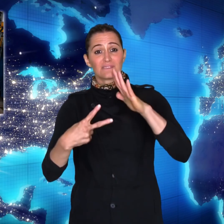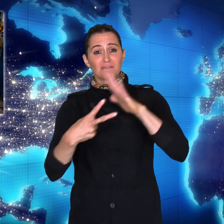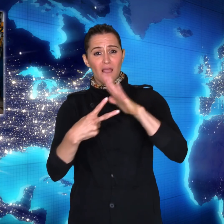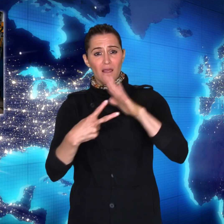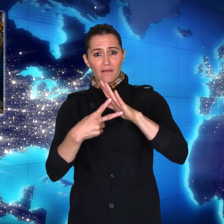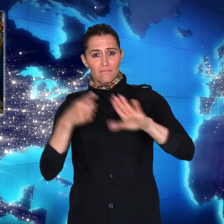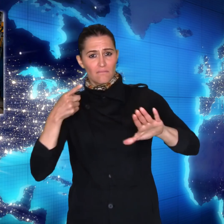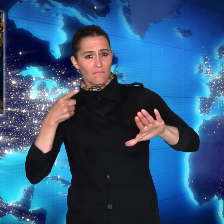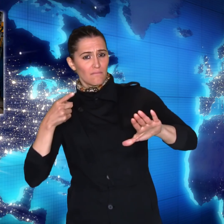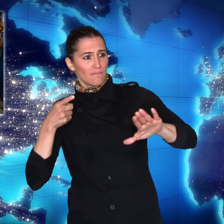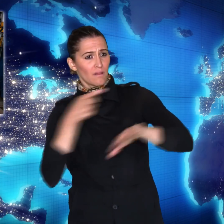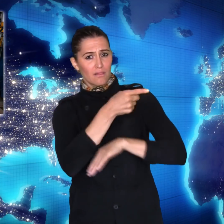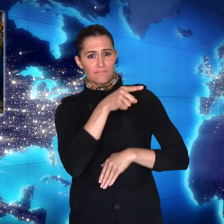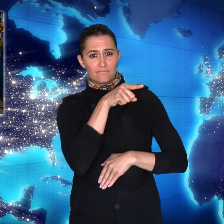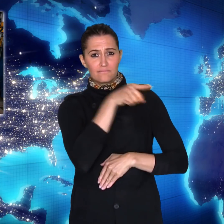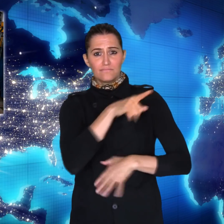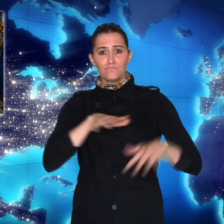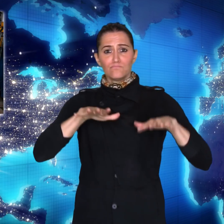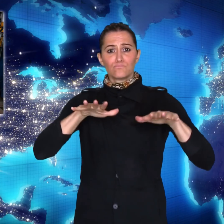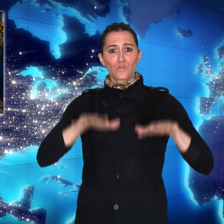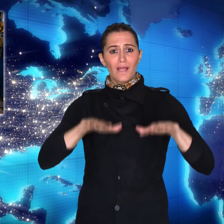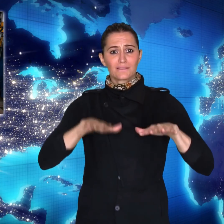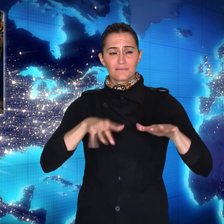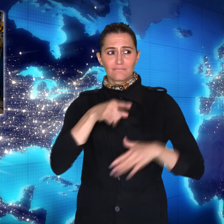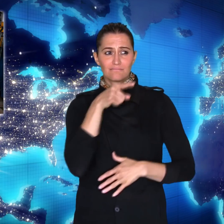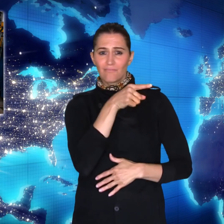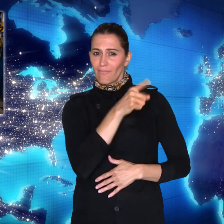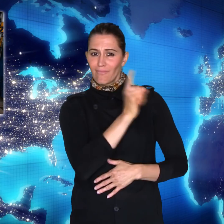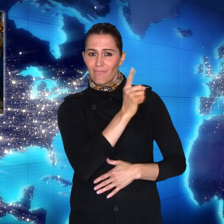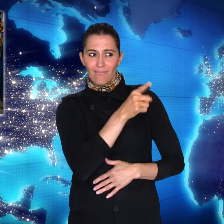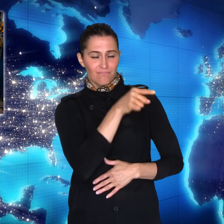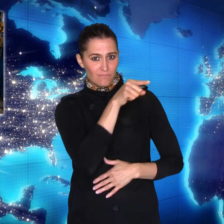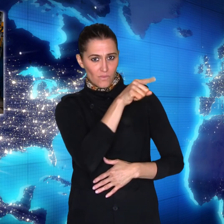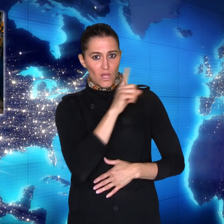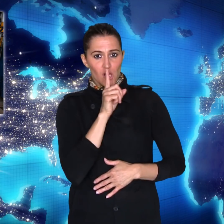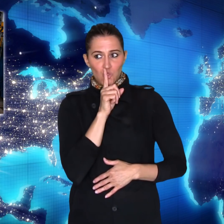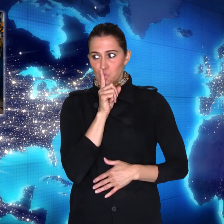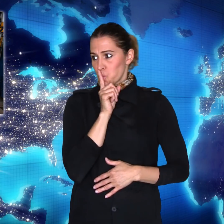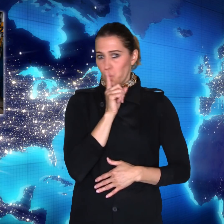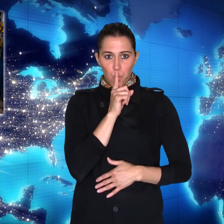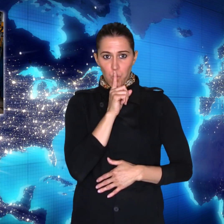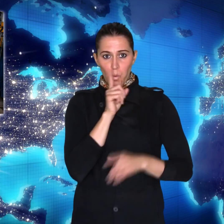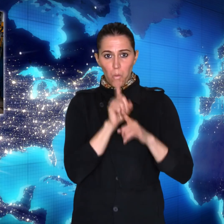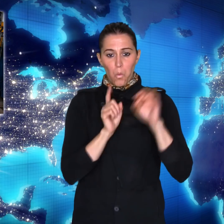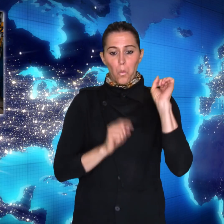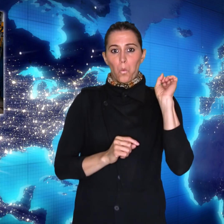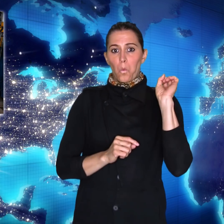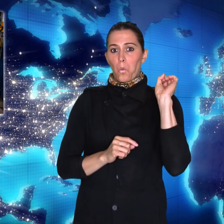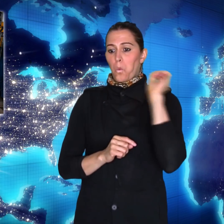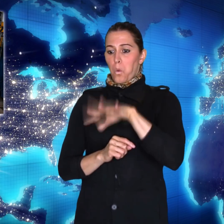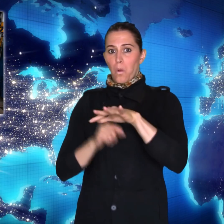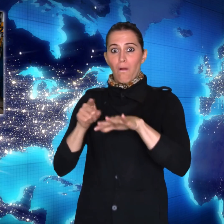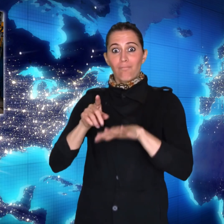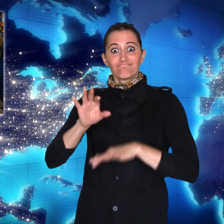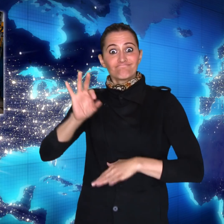Syria accused Britain of staging the